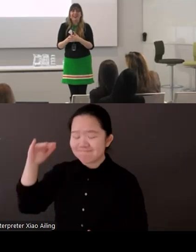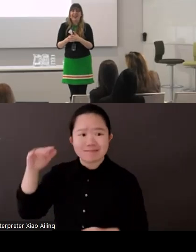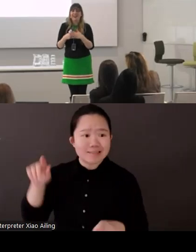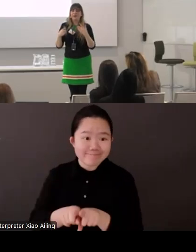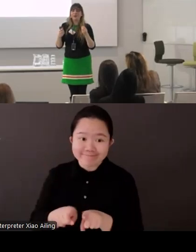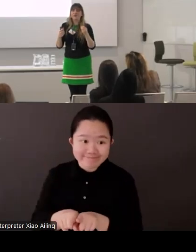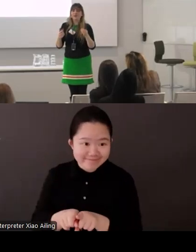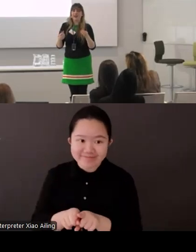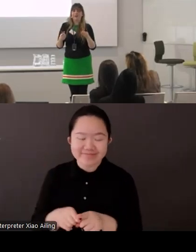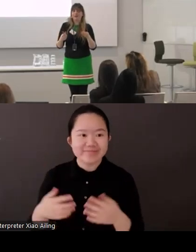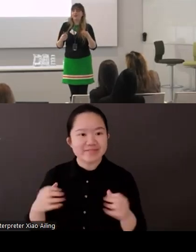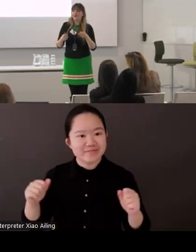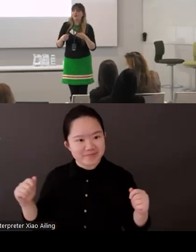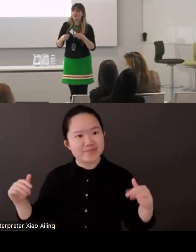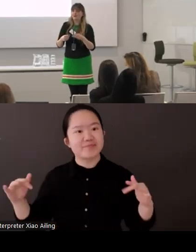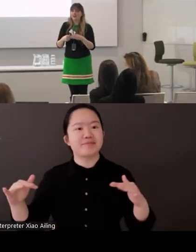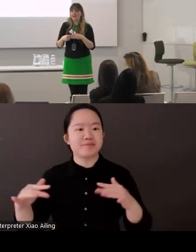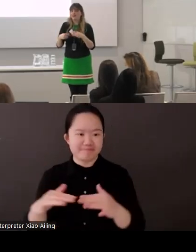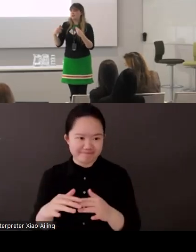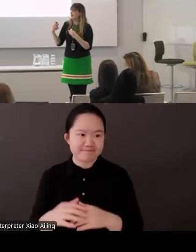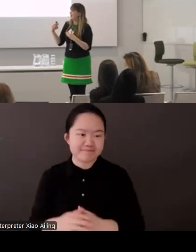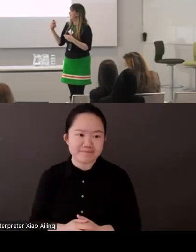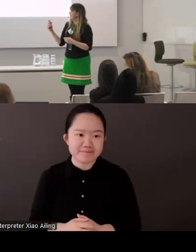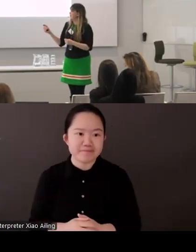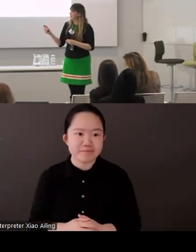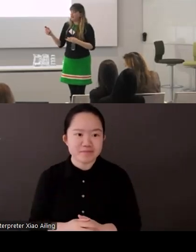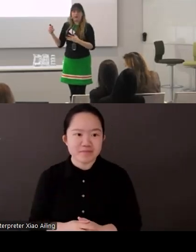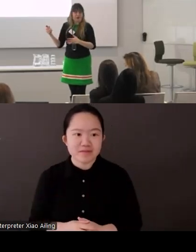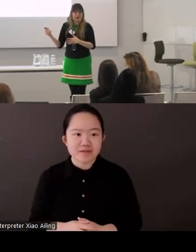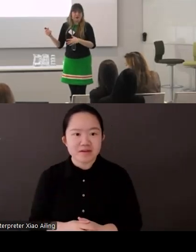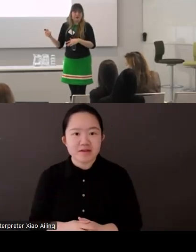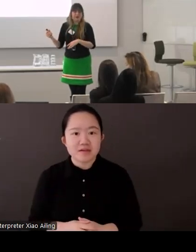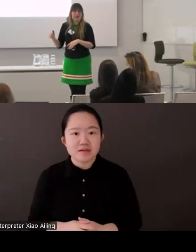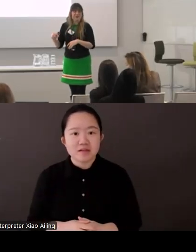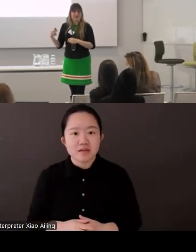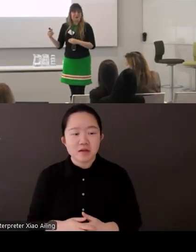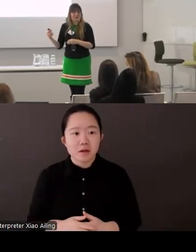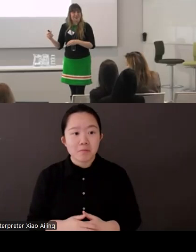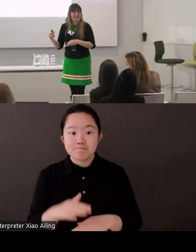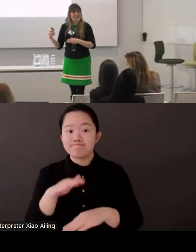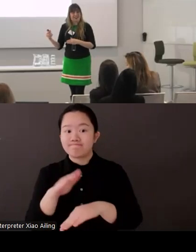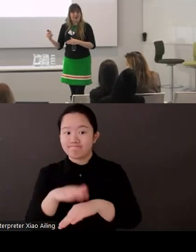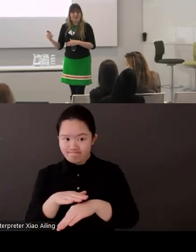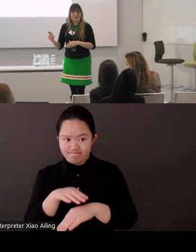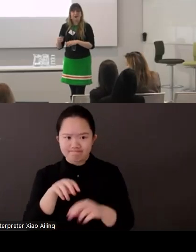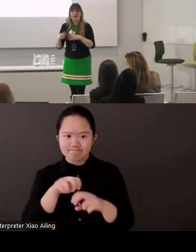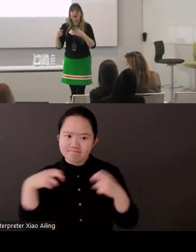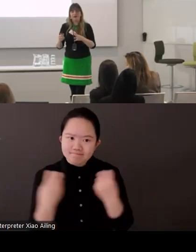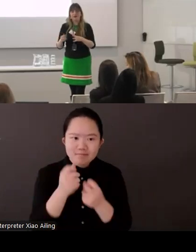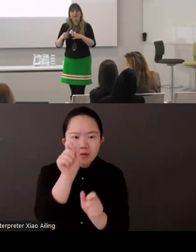And I think we do need to have to remember that these people are. Yeah, they're young people with cerebral palsy in a Danish context where they often live